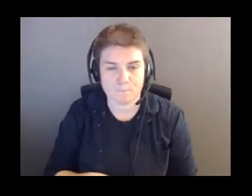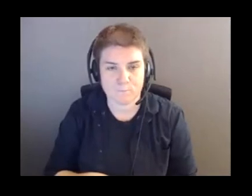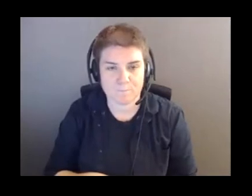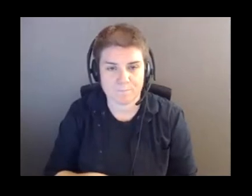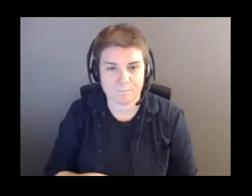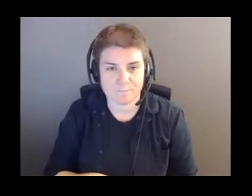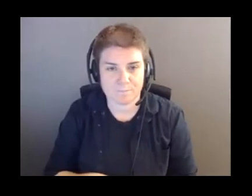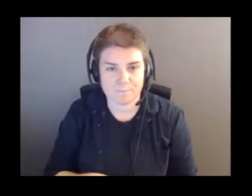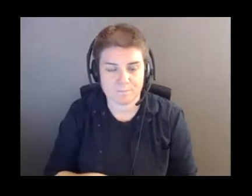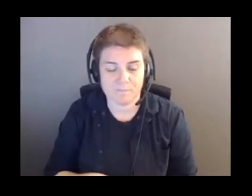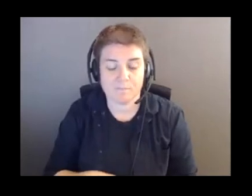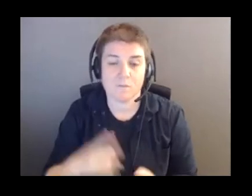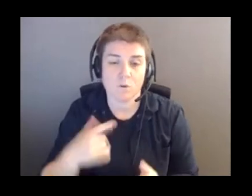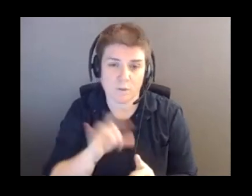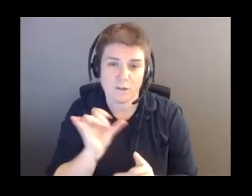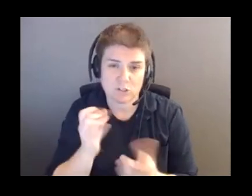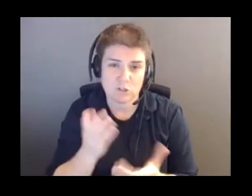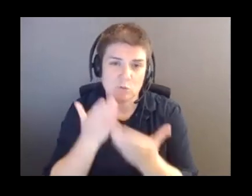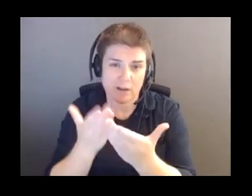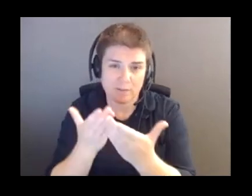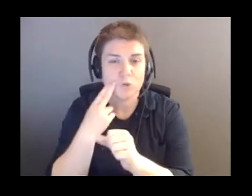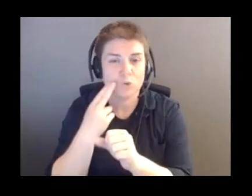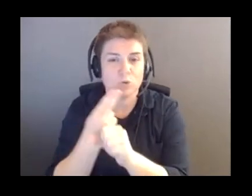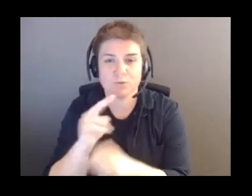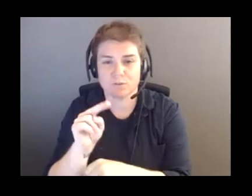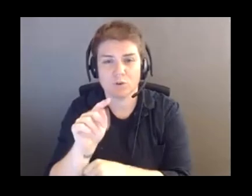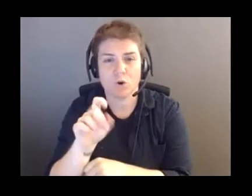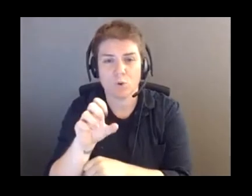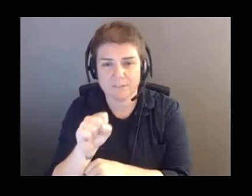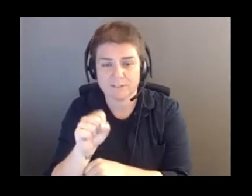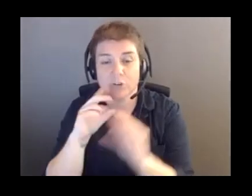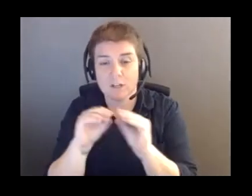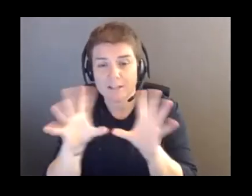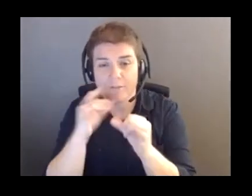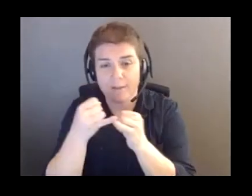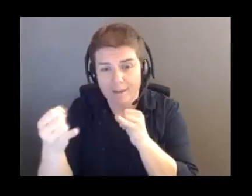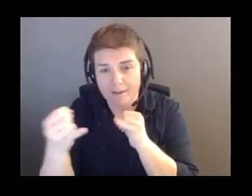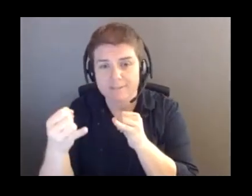recommend that you use the notes section to clarify line items, show calculations or estimations